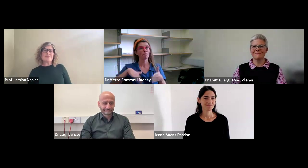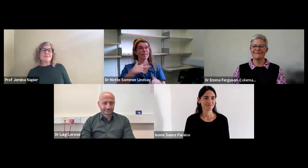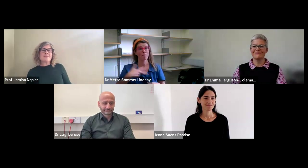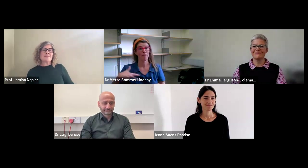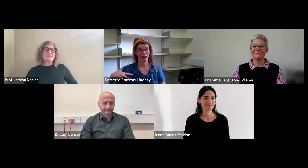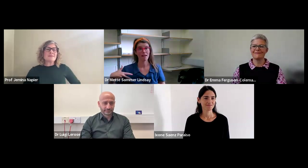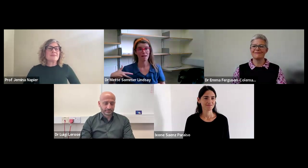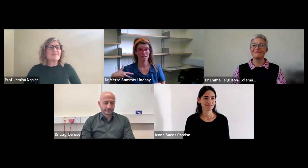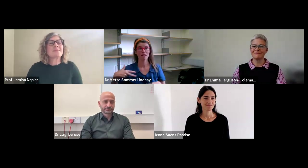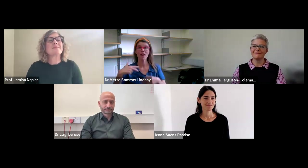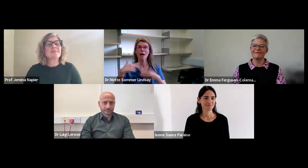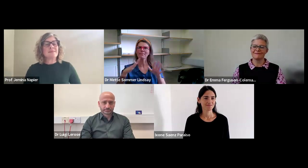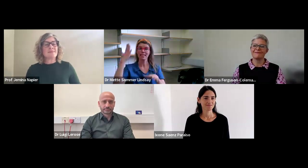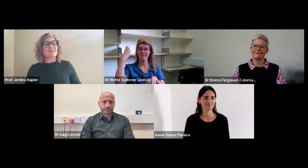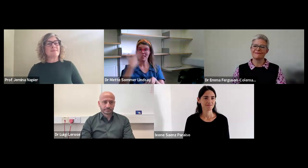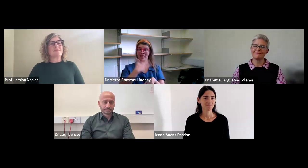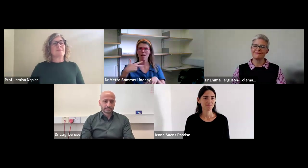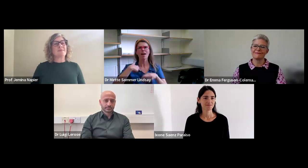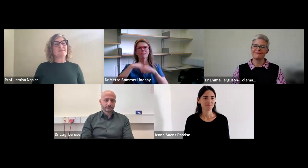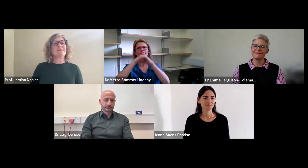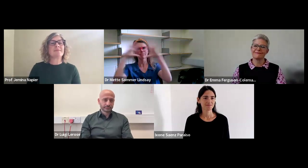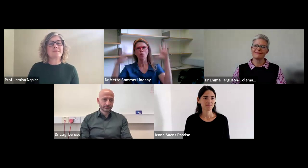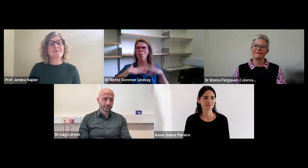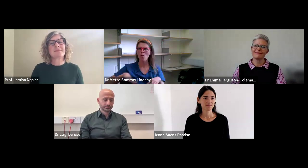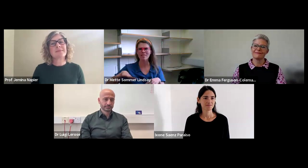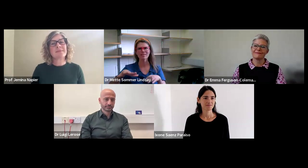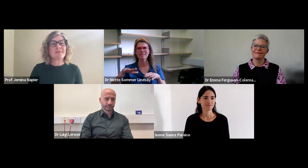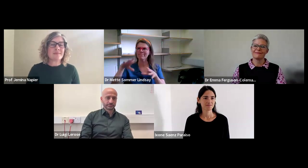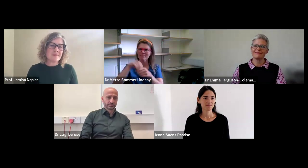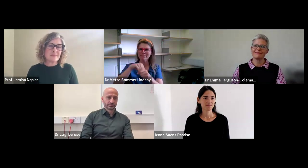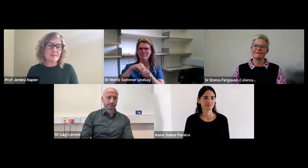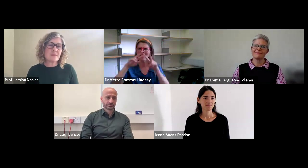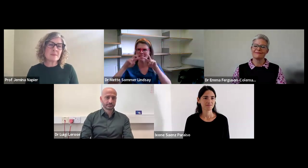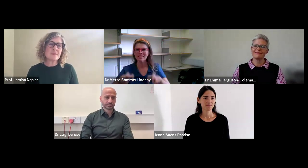interesting to be part of this discussion. I'm originally from Denmark, and in Denmark